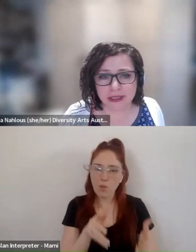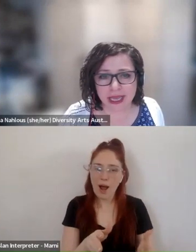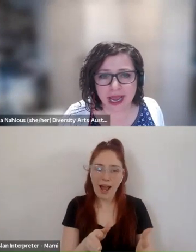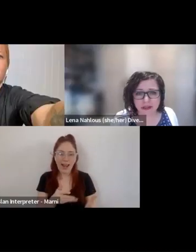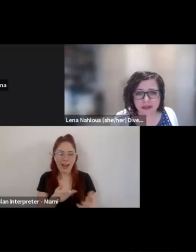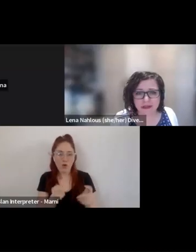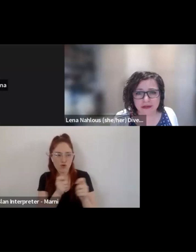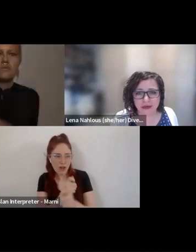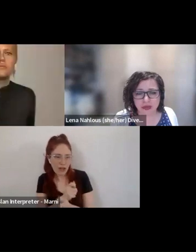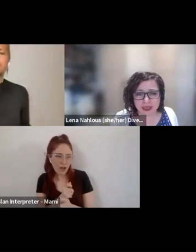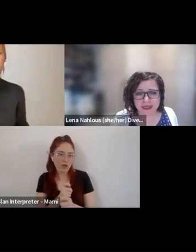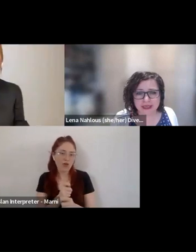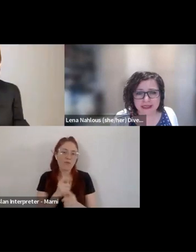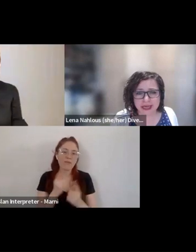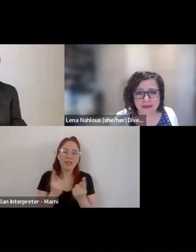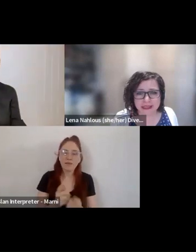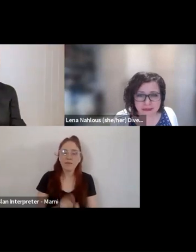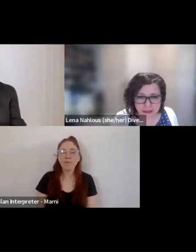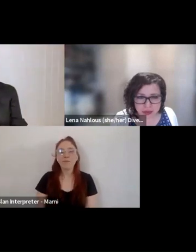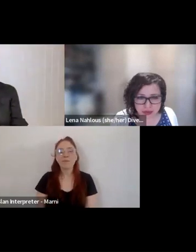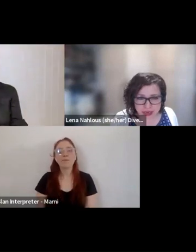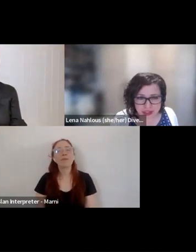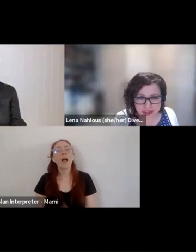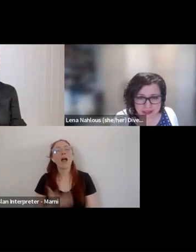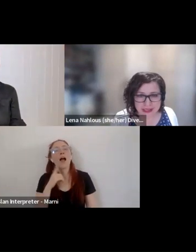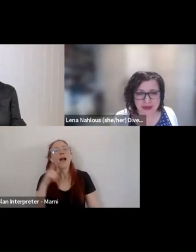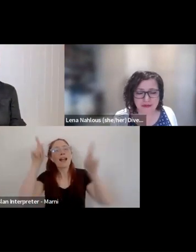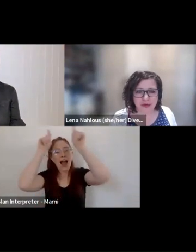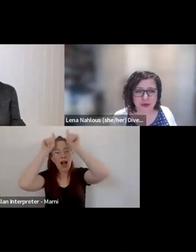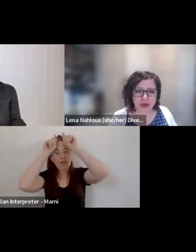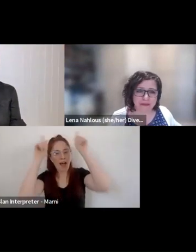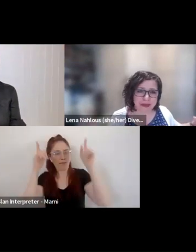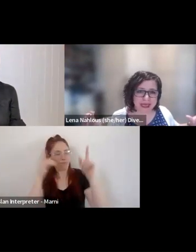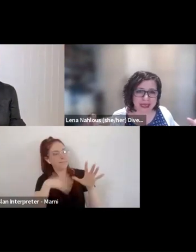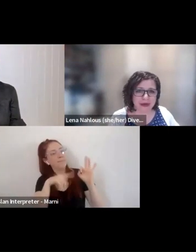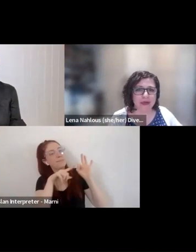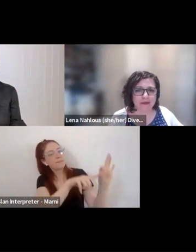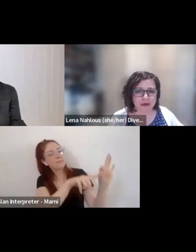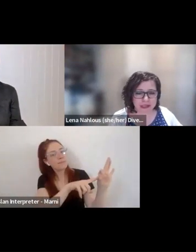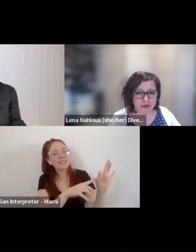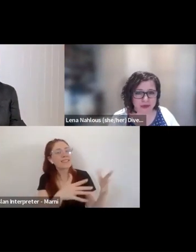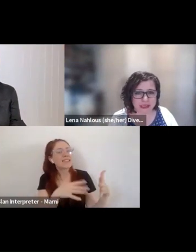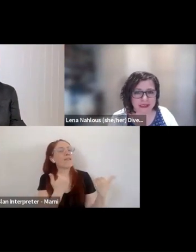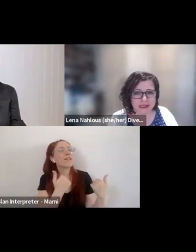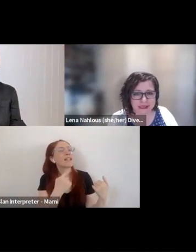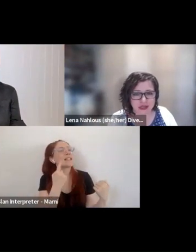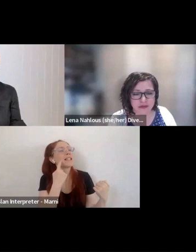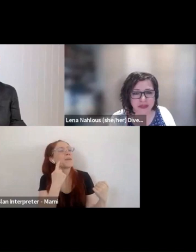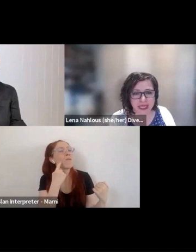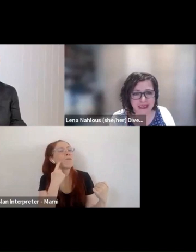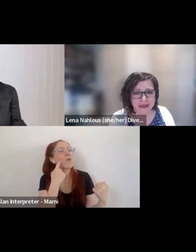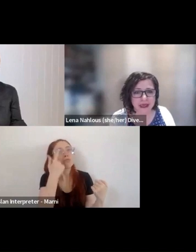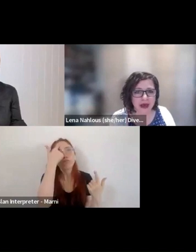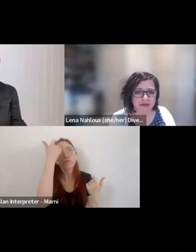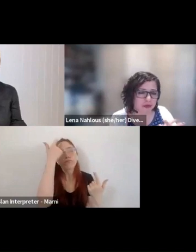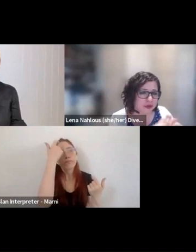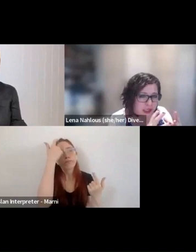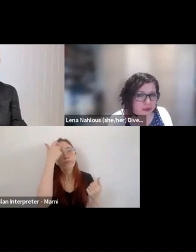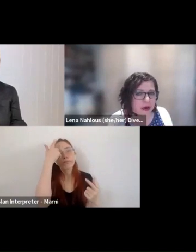Caroline, what are some simple strategies for embedding equity principles into succession planning? I feel like you might